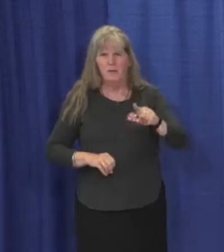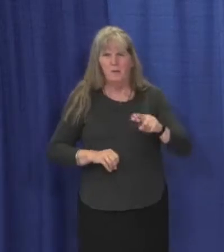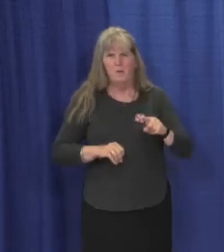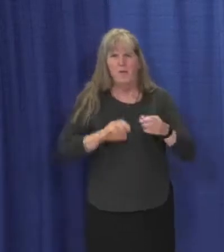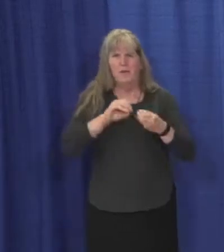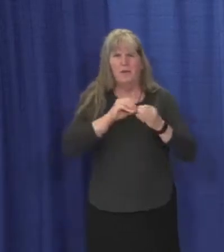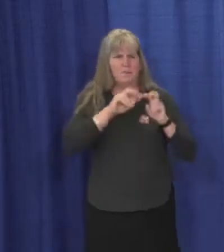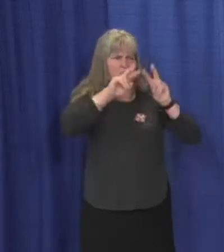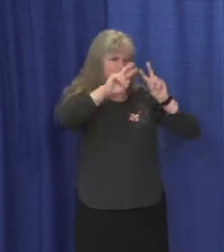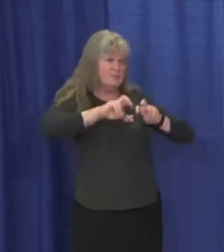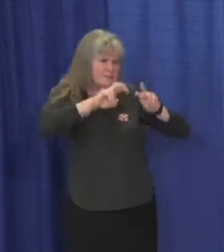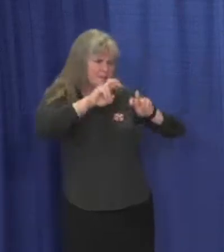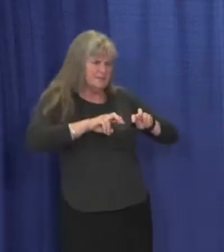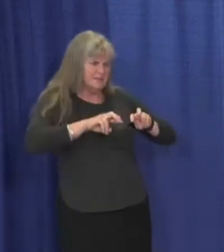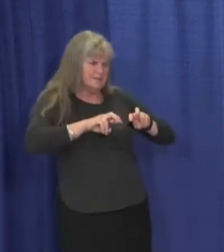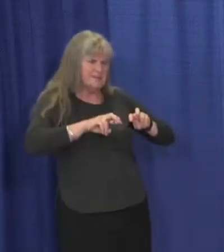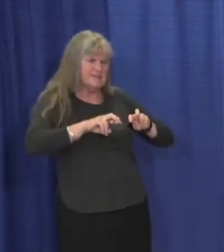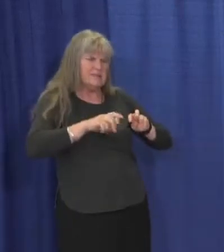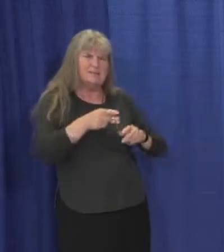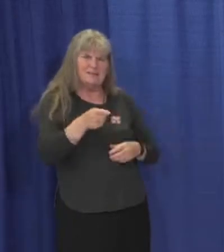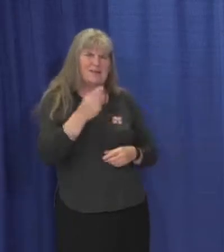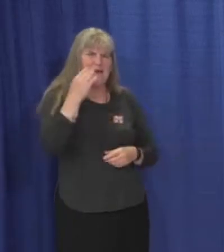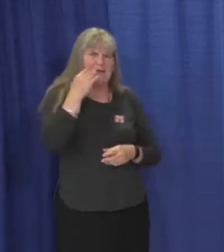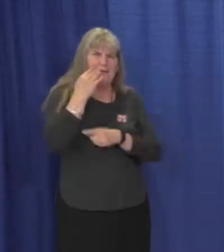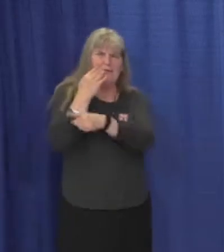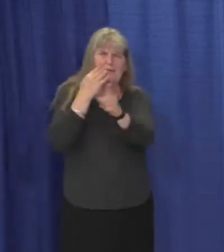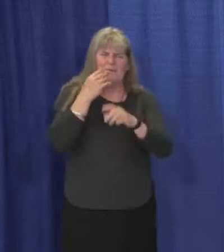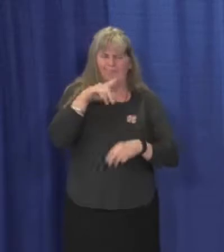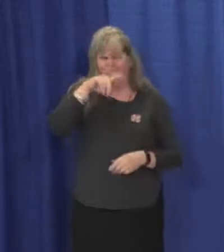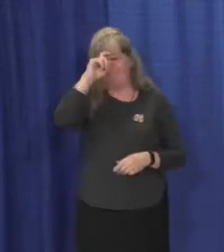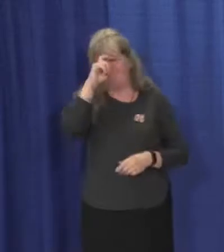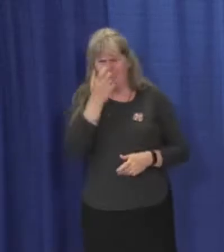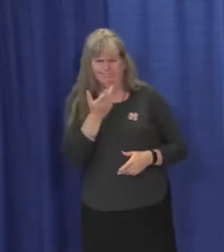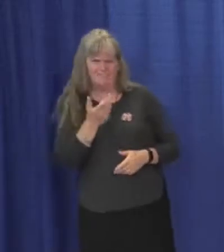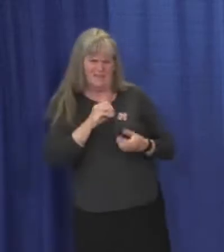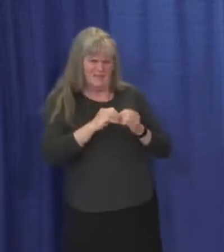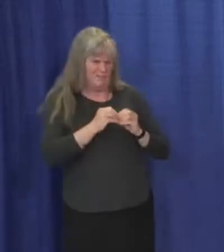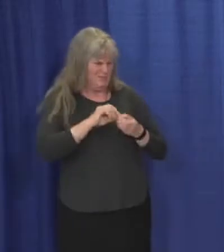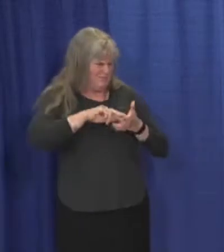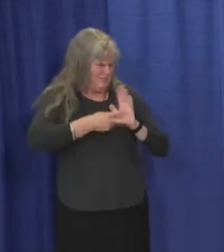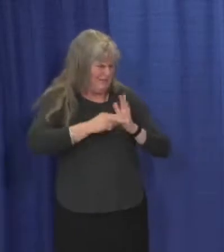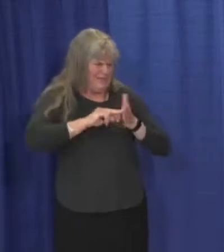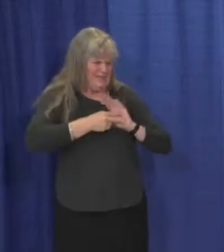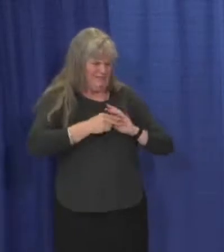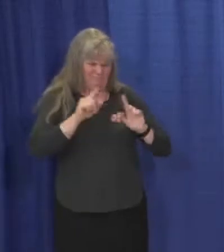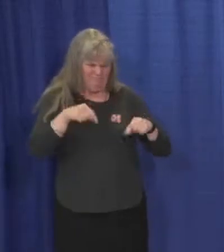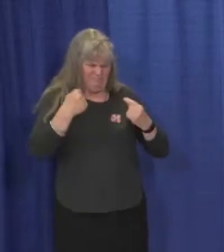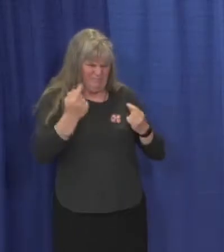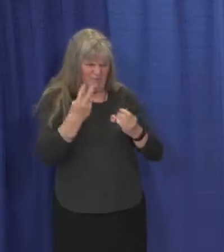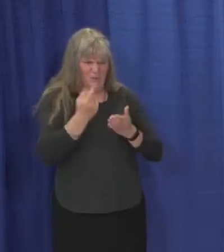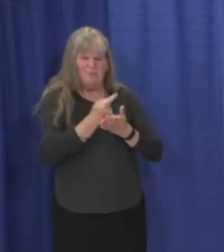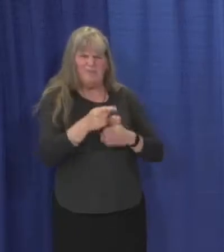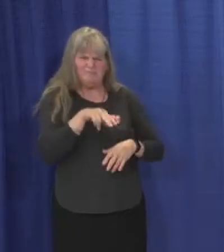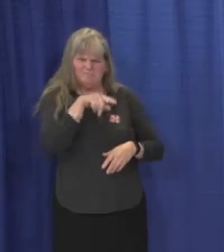who are paying close attention to the numbers and I know there are some, I understand you may have seen discrepancies in our